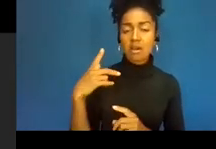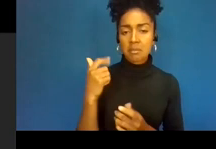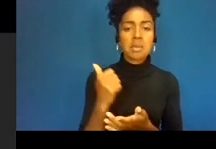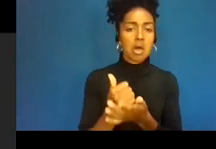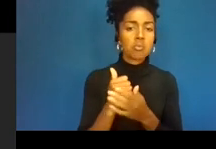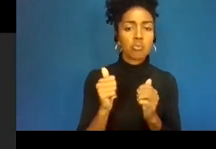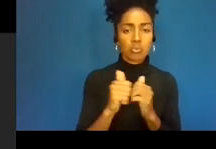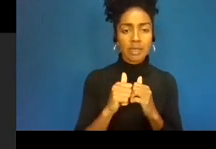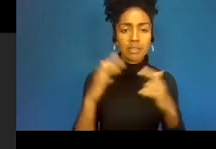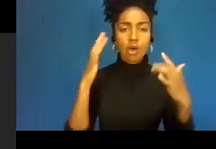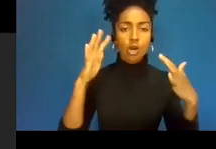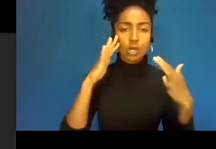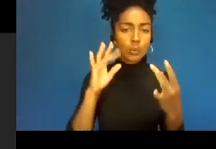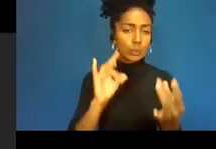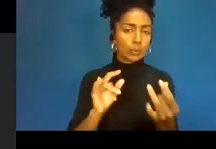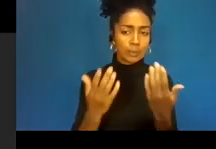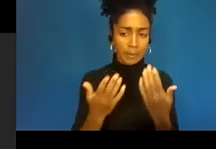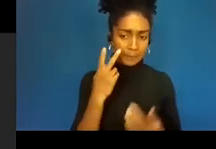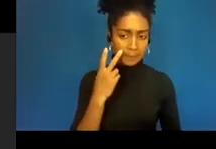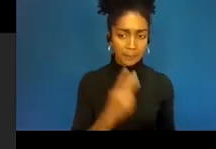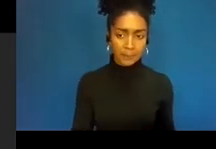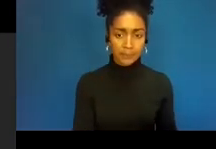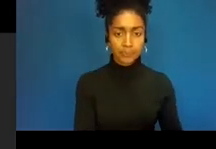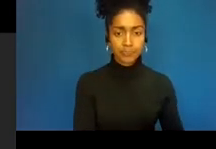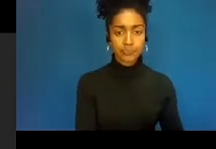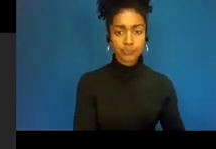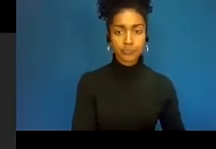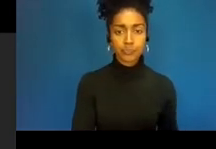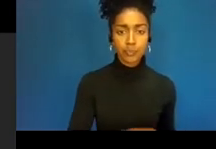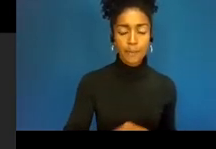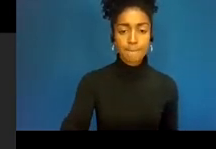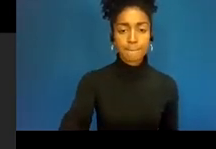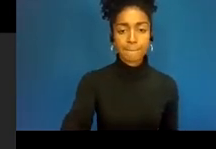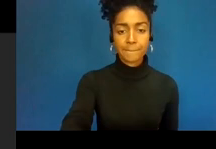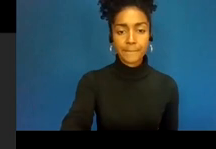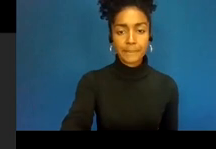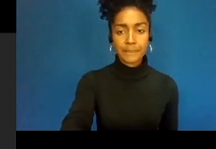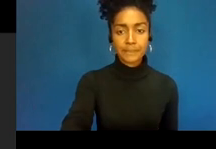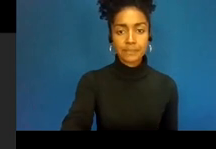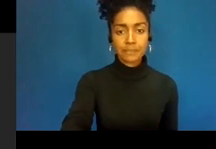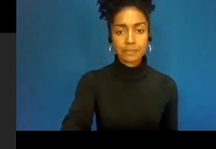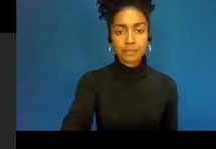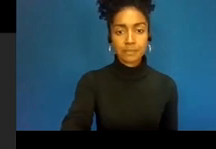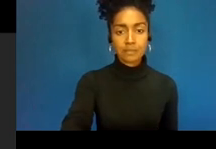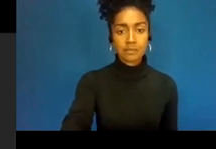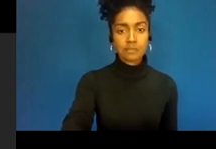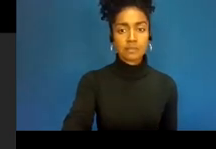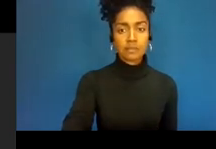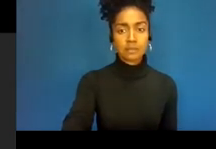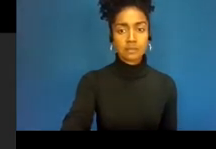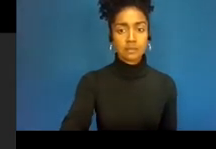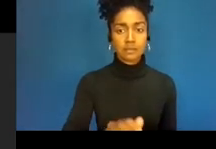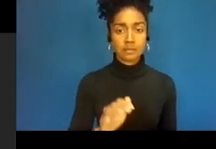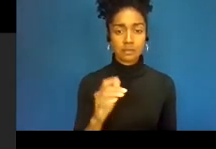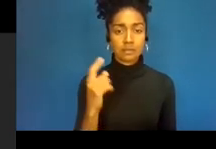[Zandra] Okay, let me do that. [audio cuts out, indistinguishable]